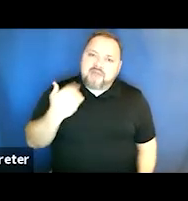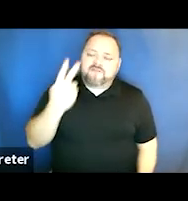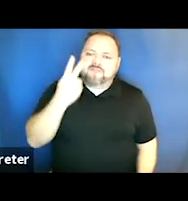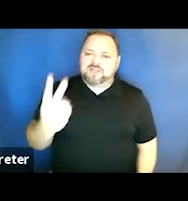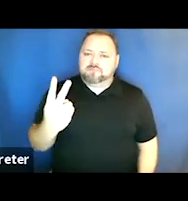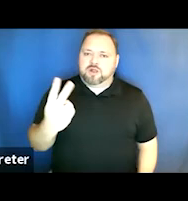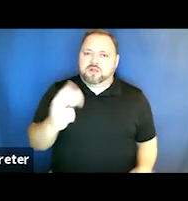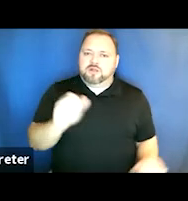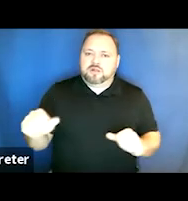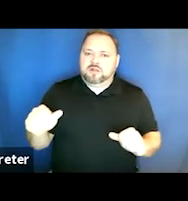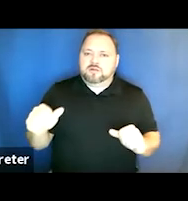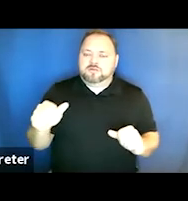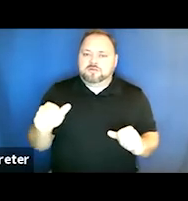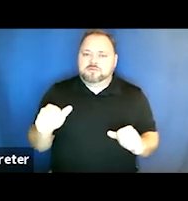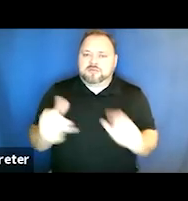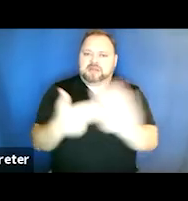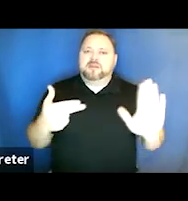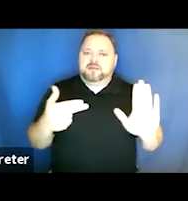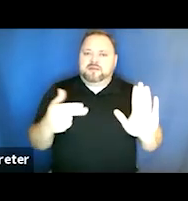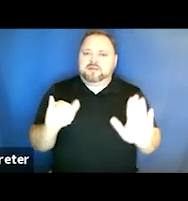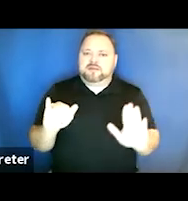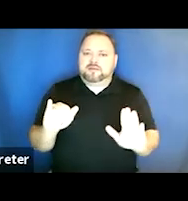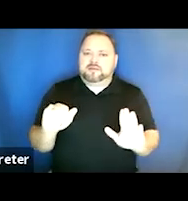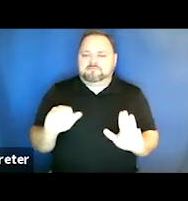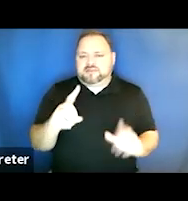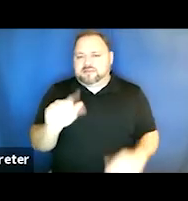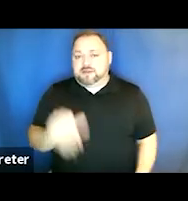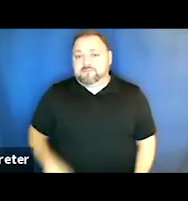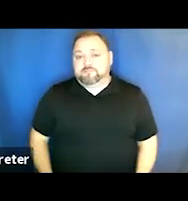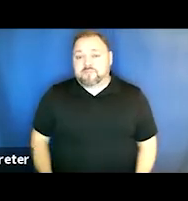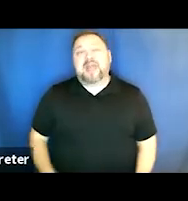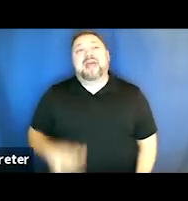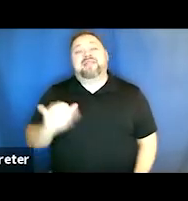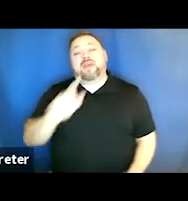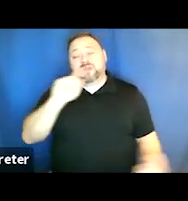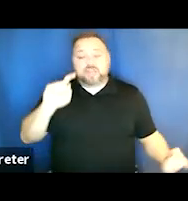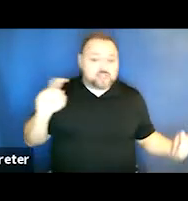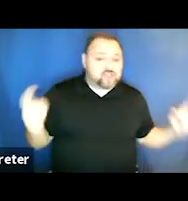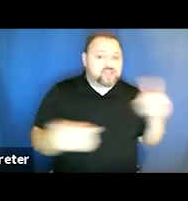Then that came to a dramatic change in my early mid-twenties.